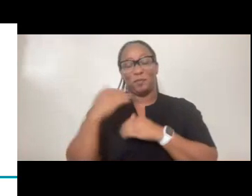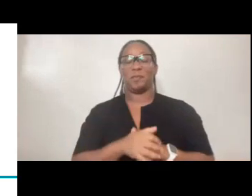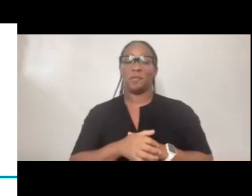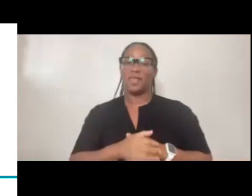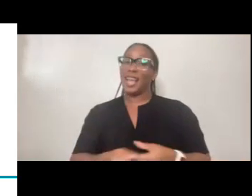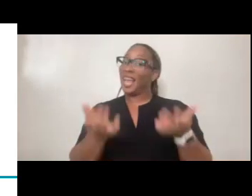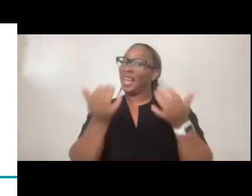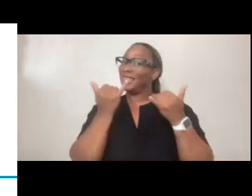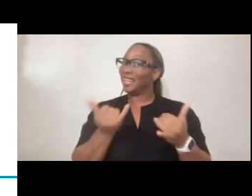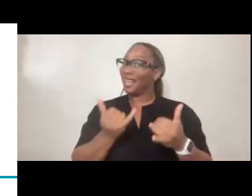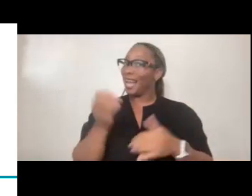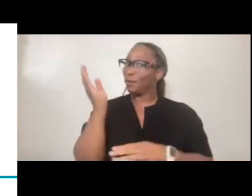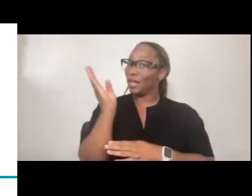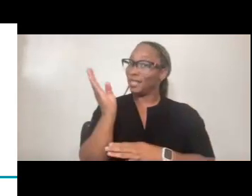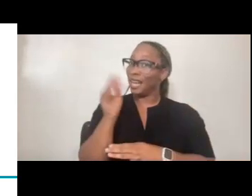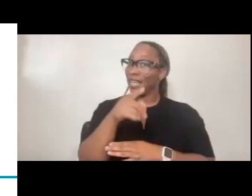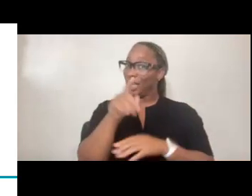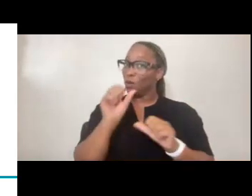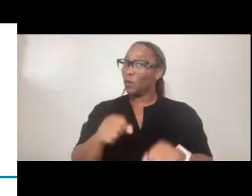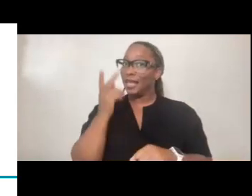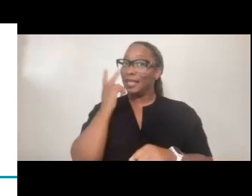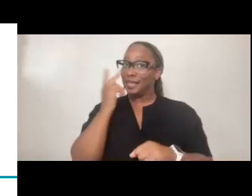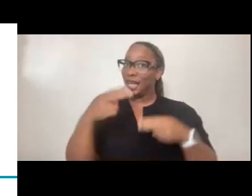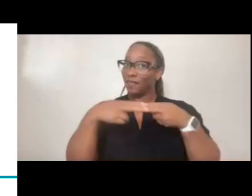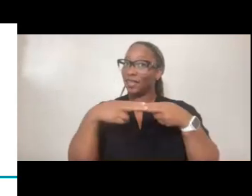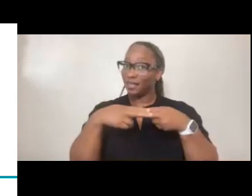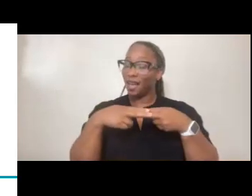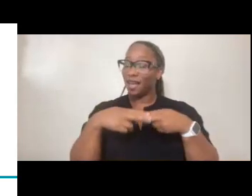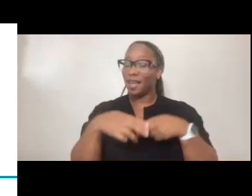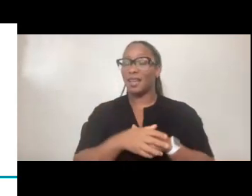And in today's presentation, as you can see on the slide that's on the